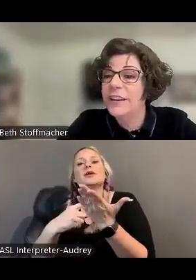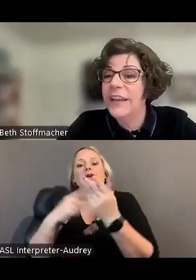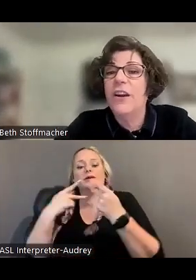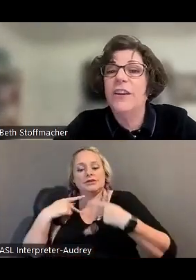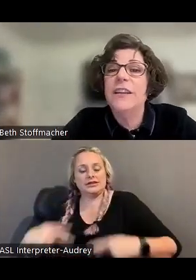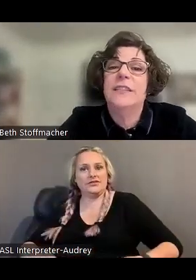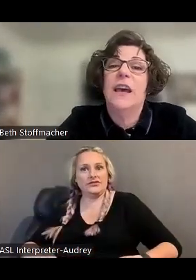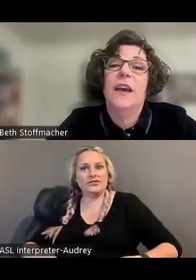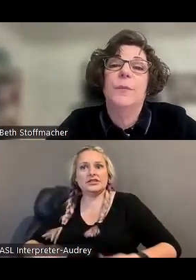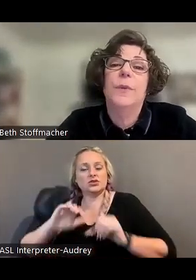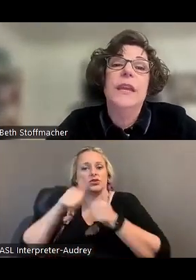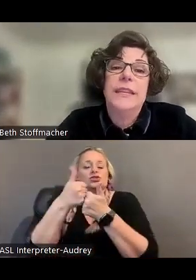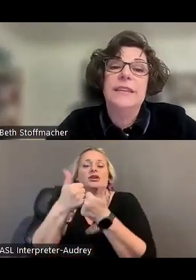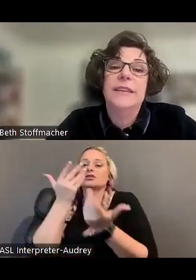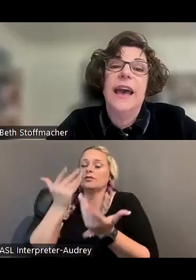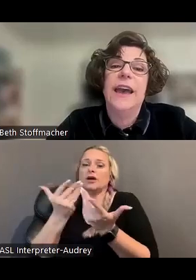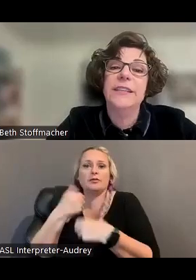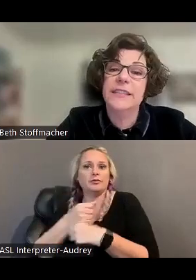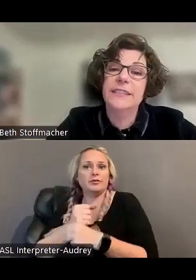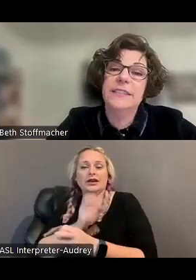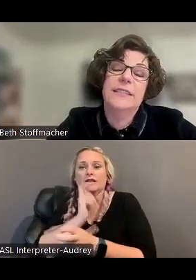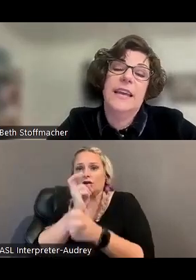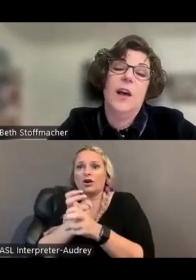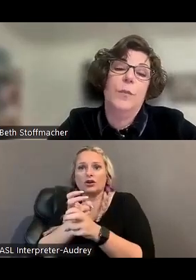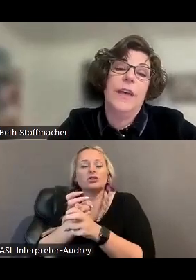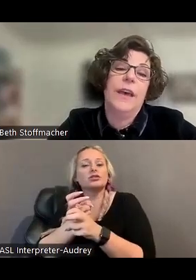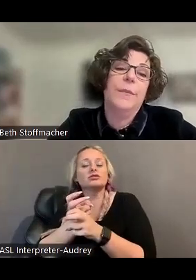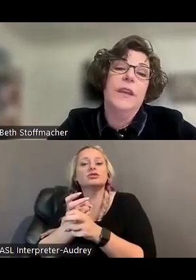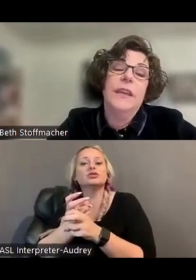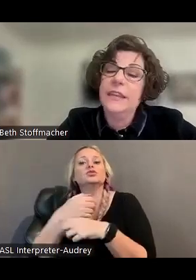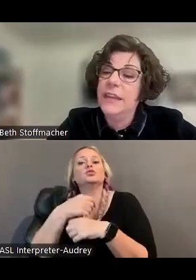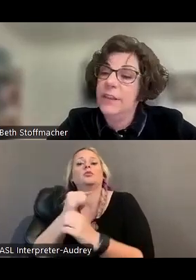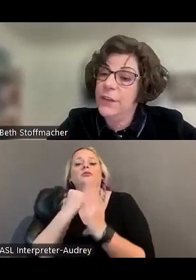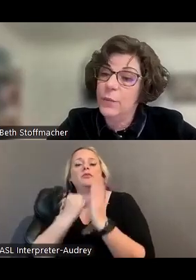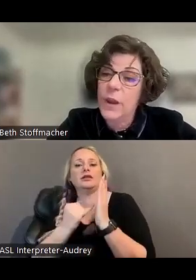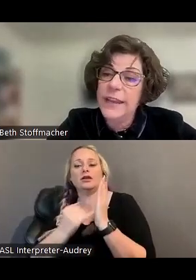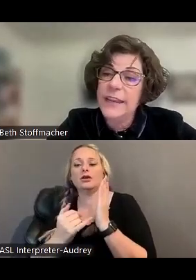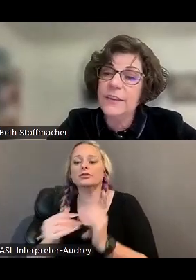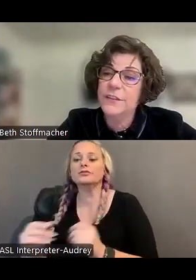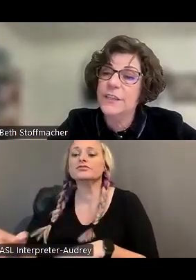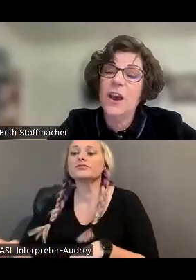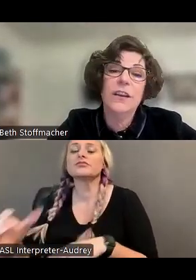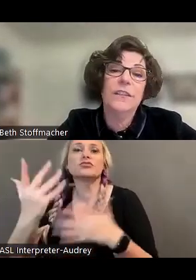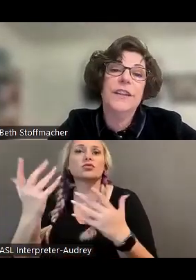and artists need to hire assistants to help them in either their writing, their photography